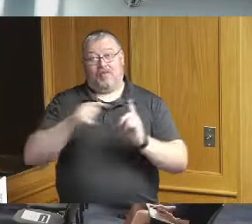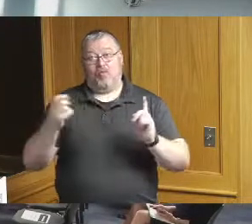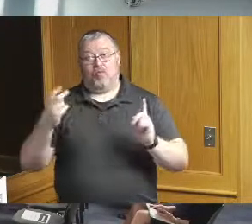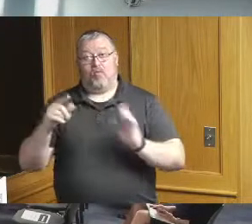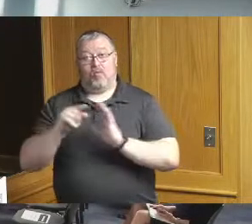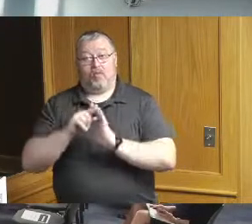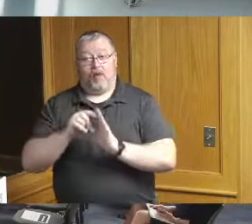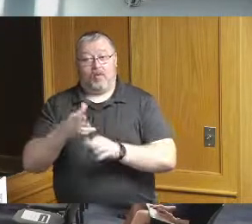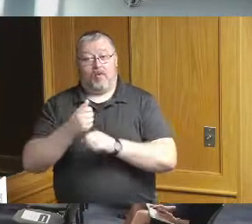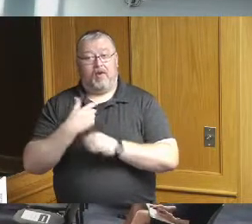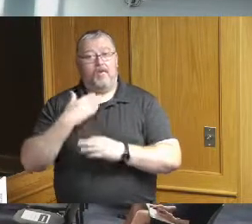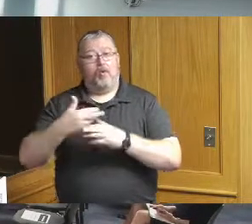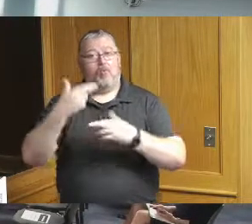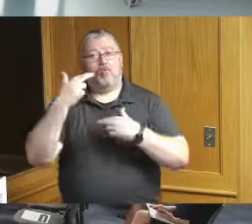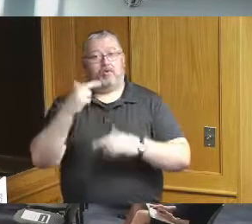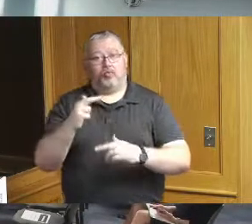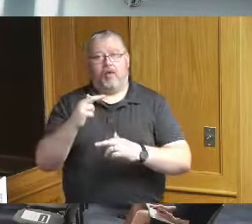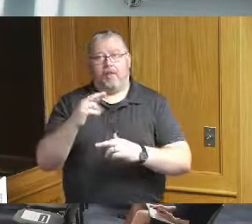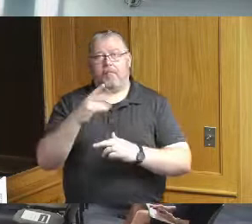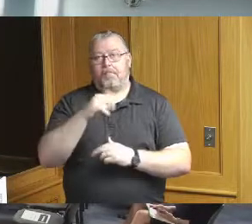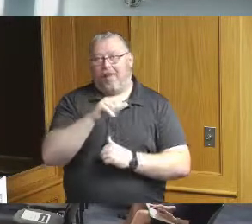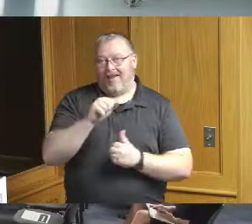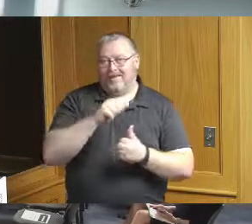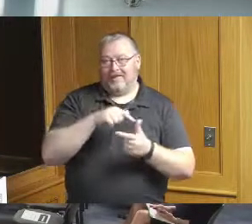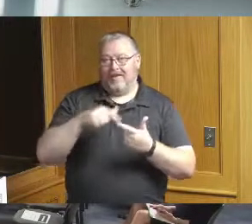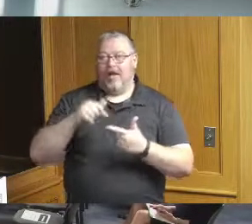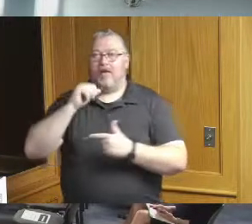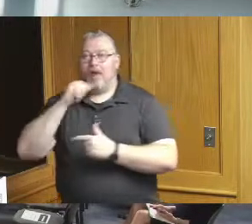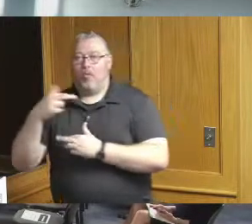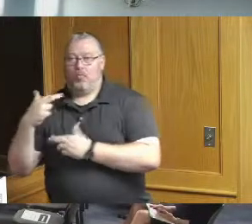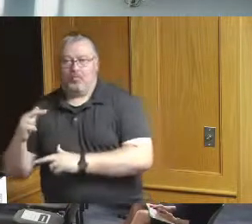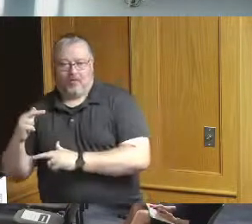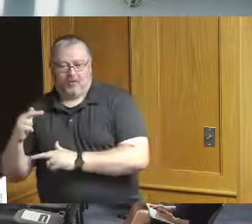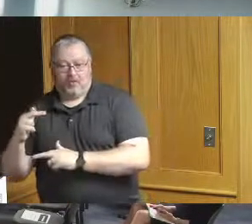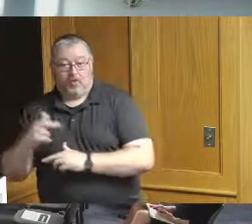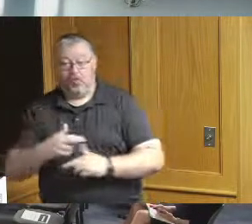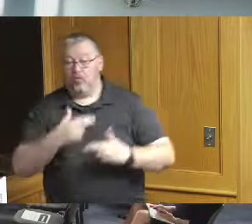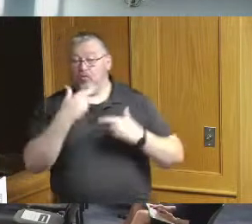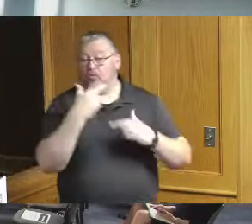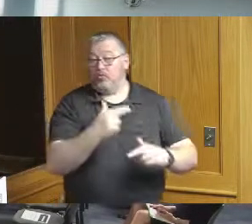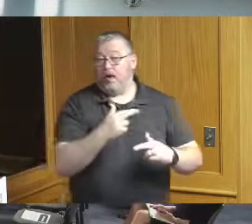there is a restricted pass and an unrestricted pass the restricted pass are for the extra